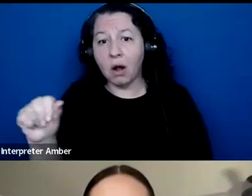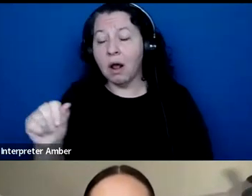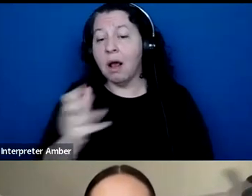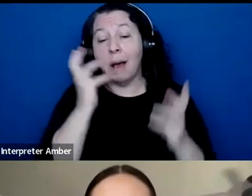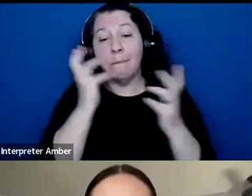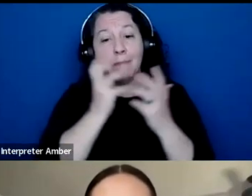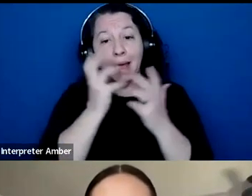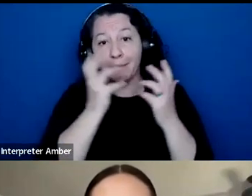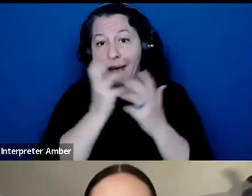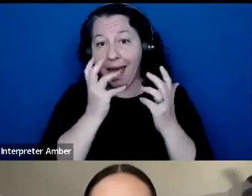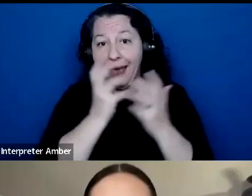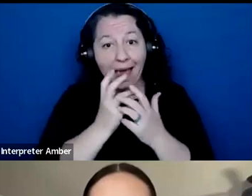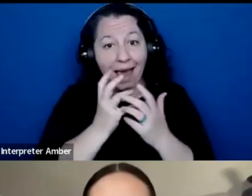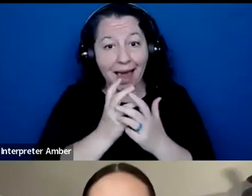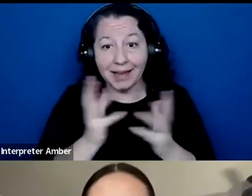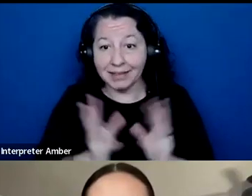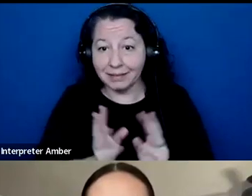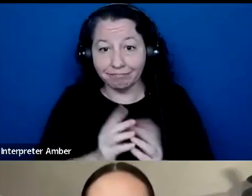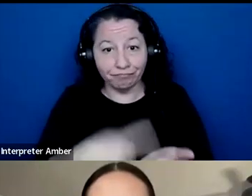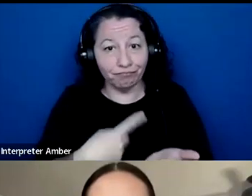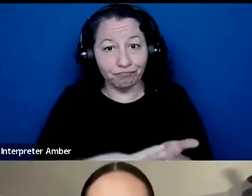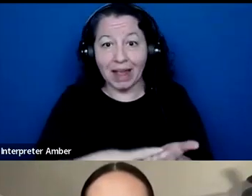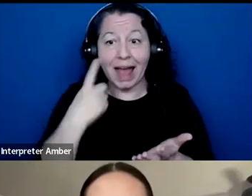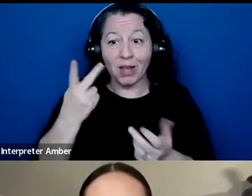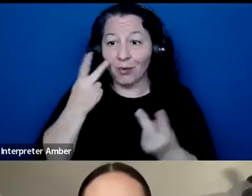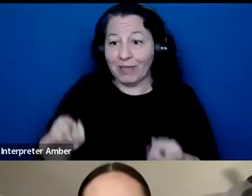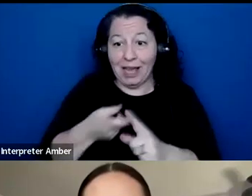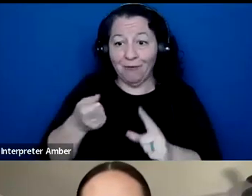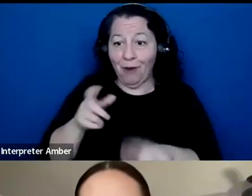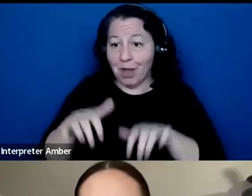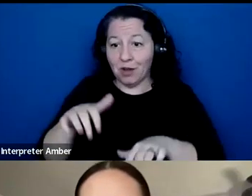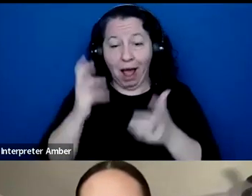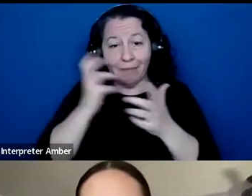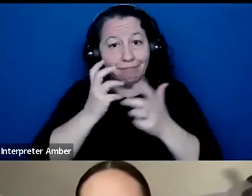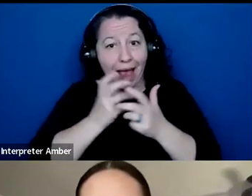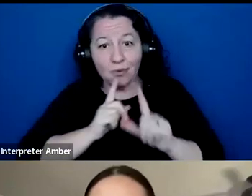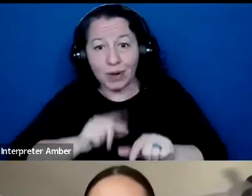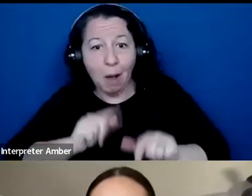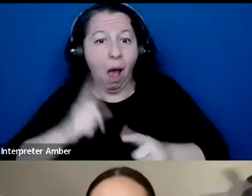And I think you see from all the chat, all the amazing responses and the questions that people brought up.